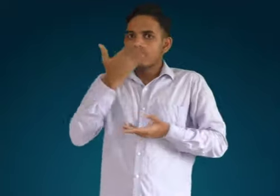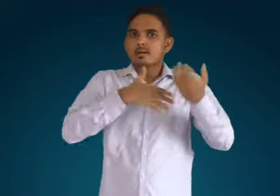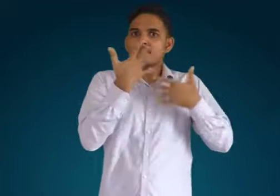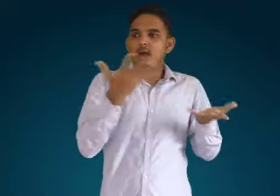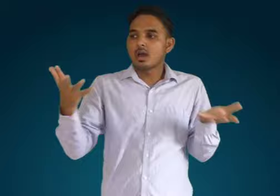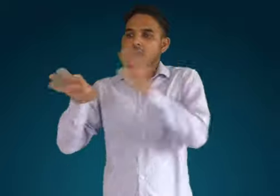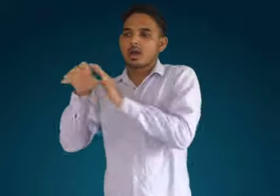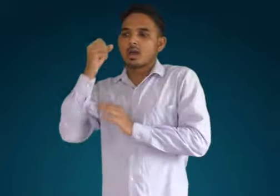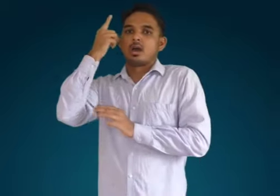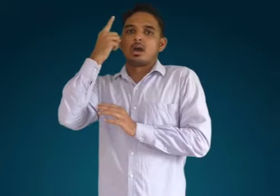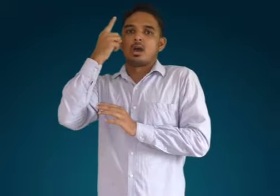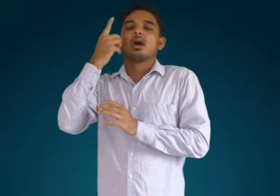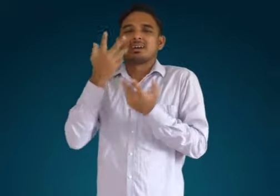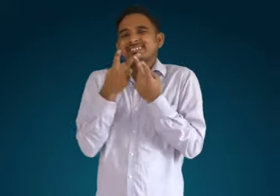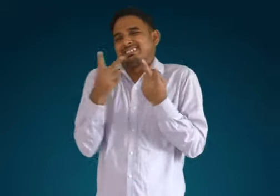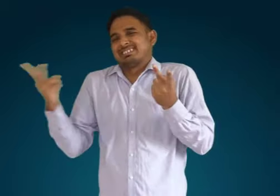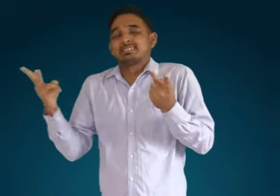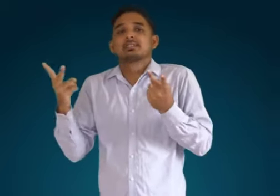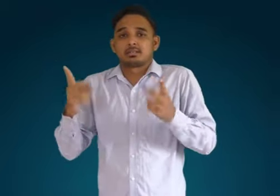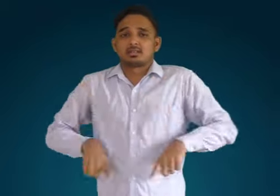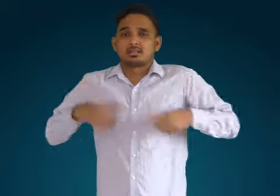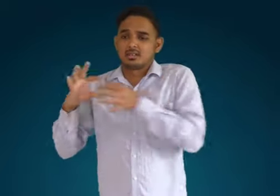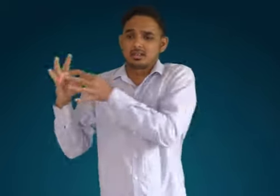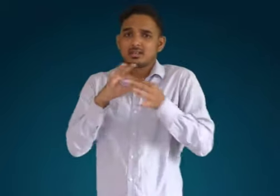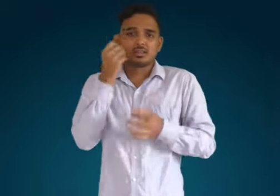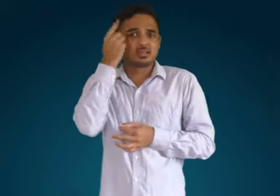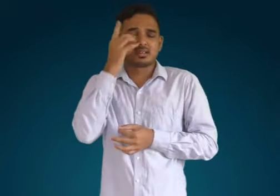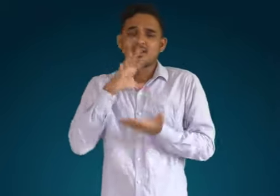it is important for children to utilize their classroom learning with real life